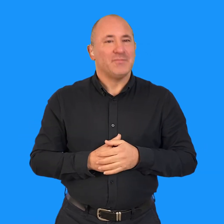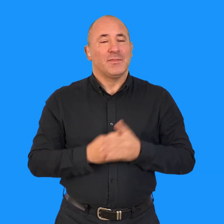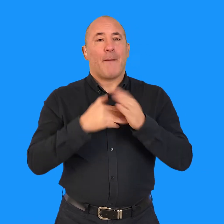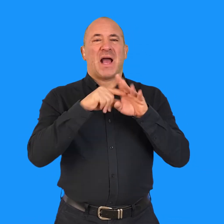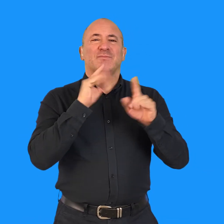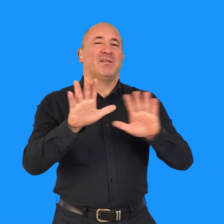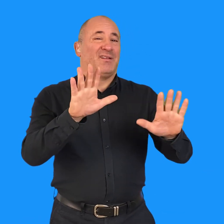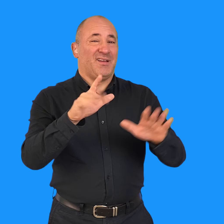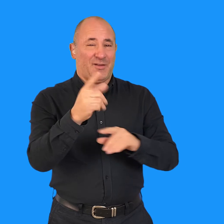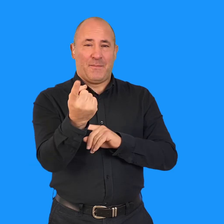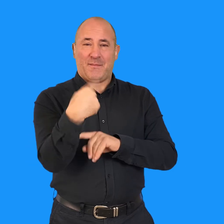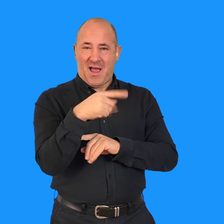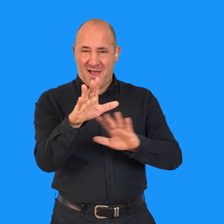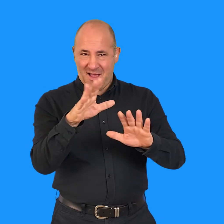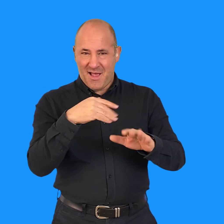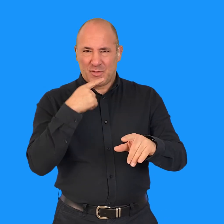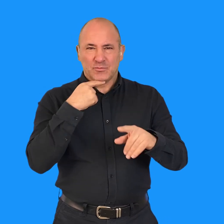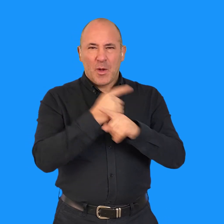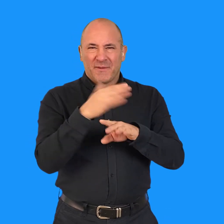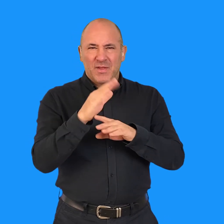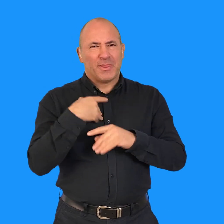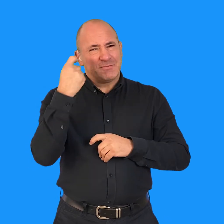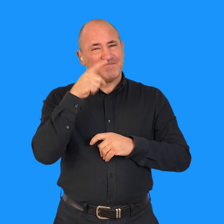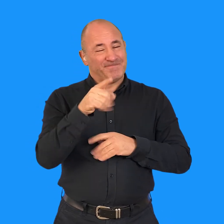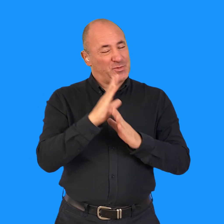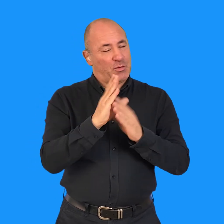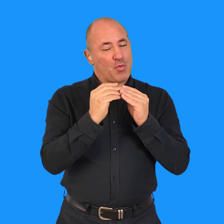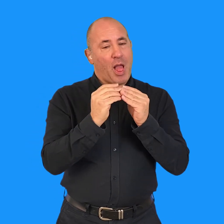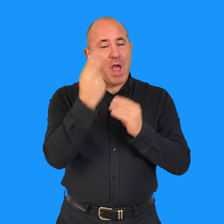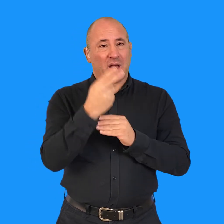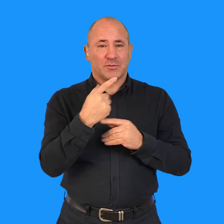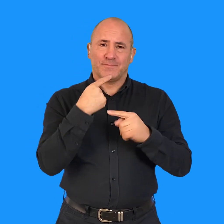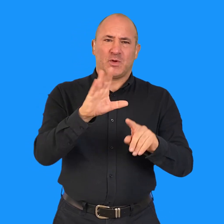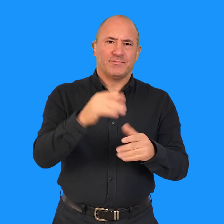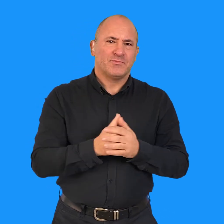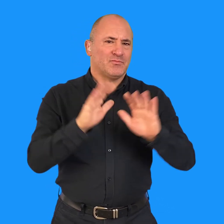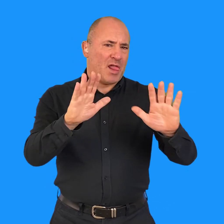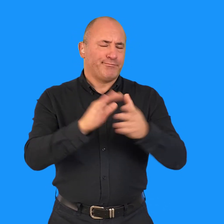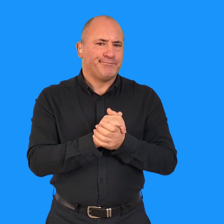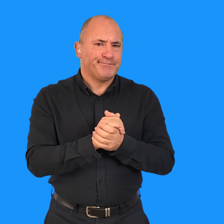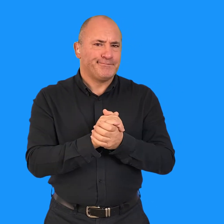I'm thinking that it is valid for artists to say, "Well, actually, if we do it in that way